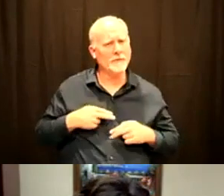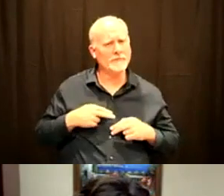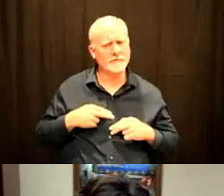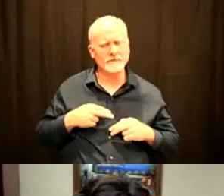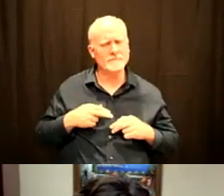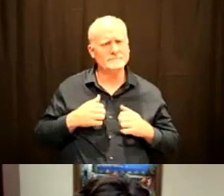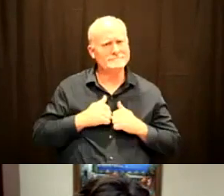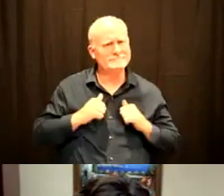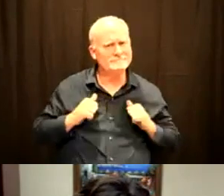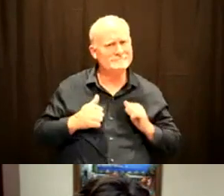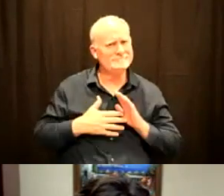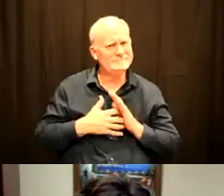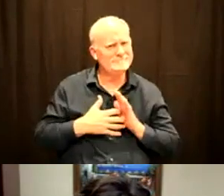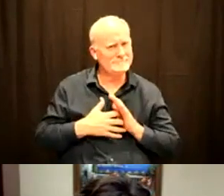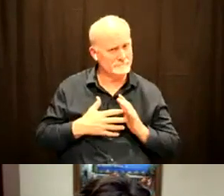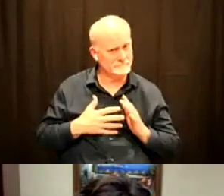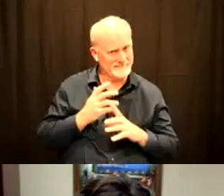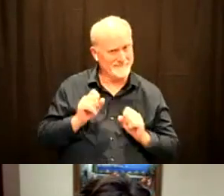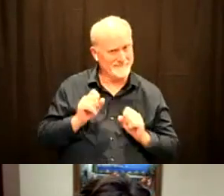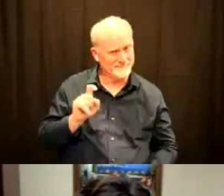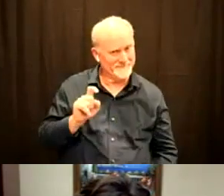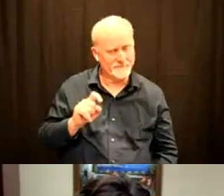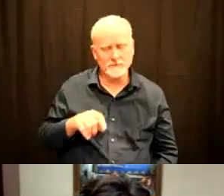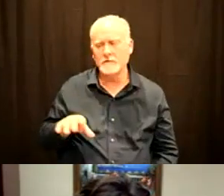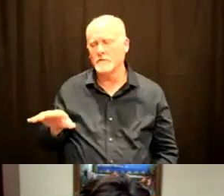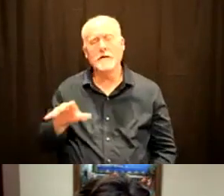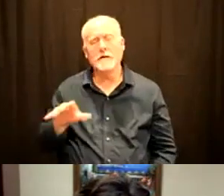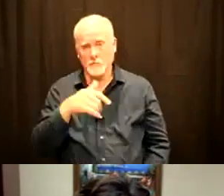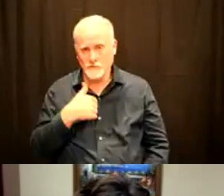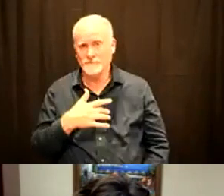safety of the vaccine for people like that sure we do believe that it's safe for people who are